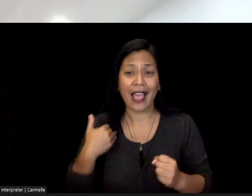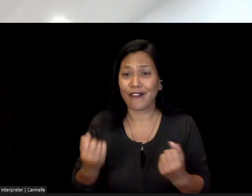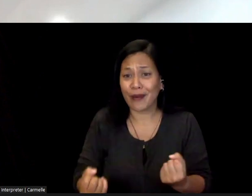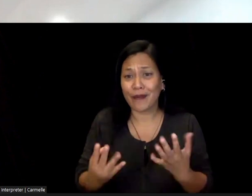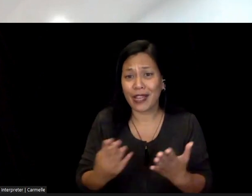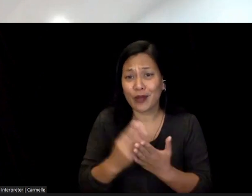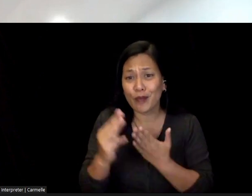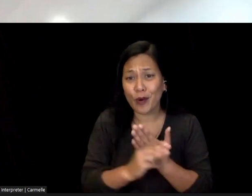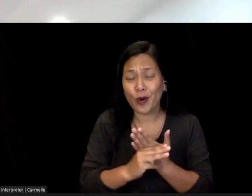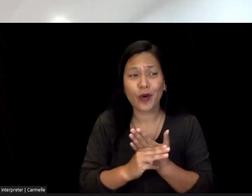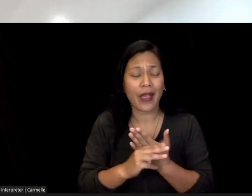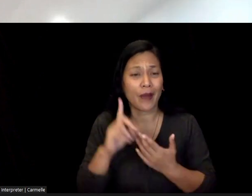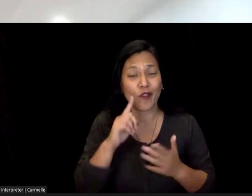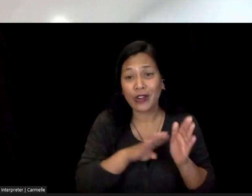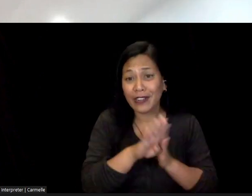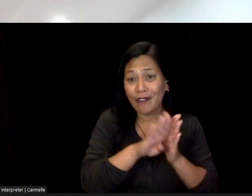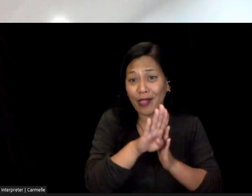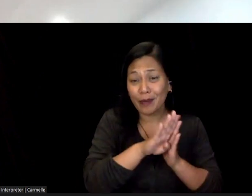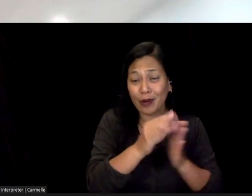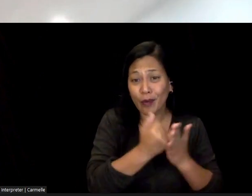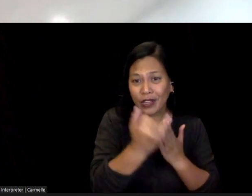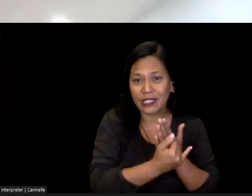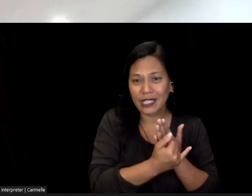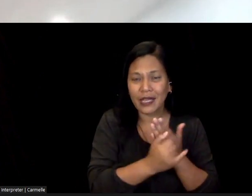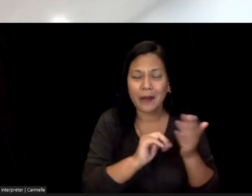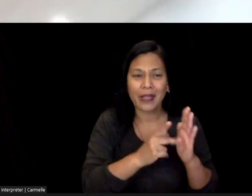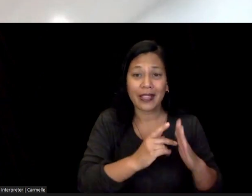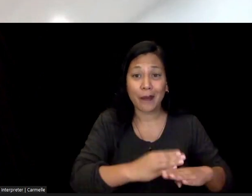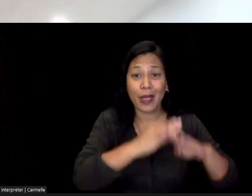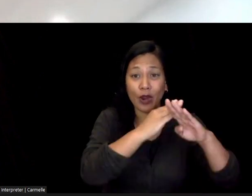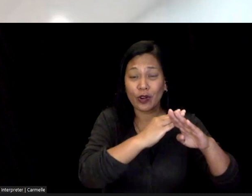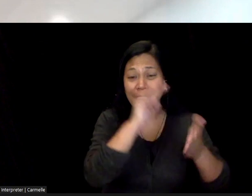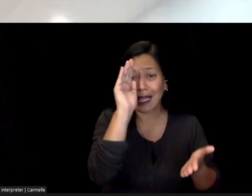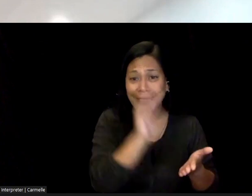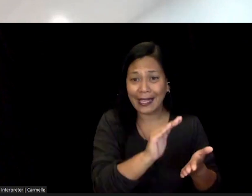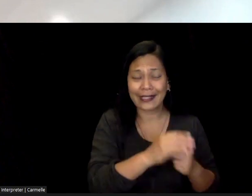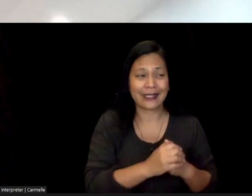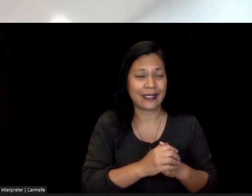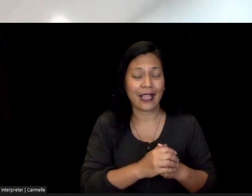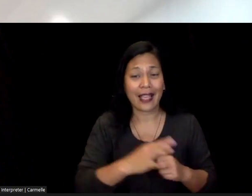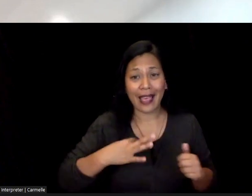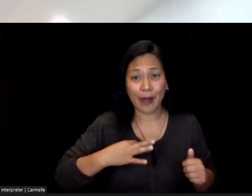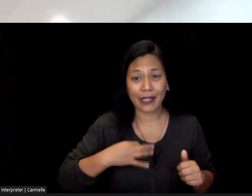where the barrier to entry seems to be a bit lower. It's a bit easier to get funds. The applications are less onerous.